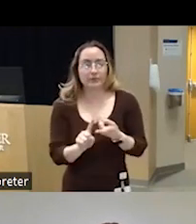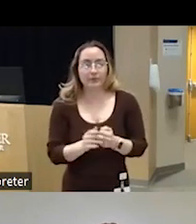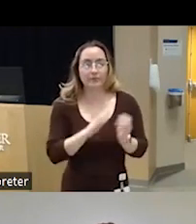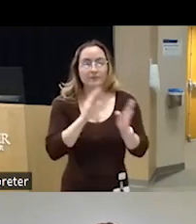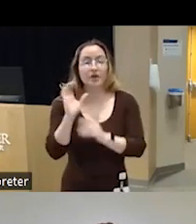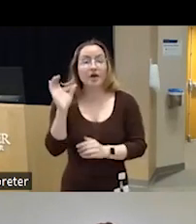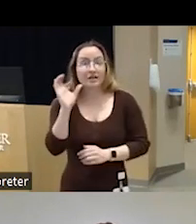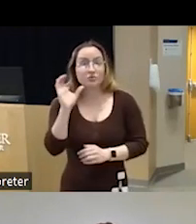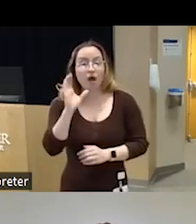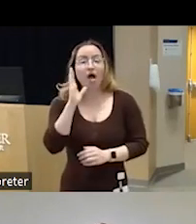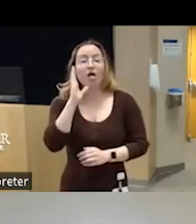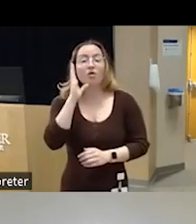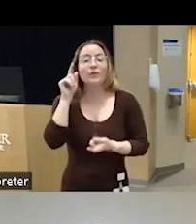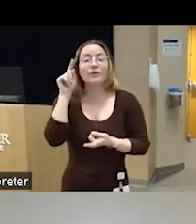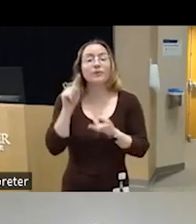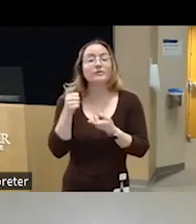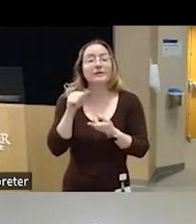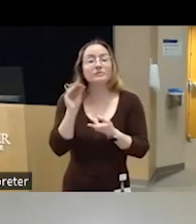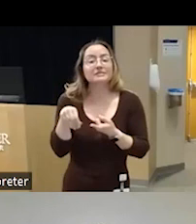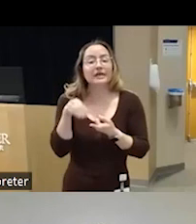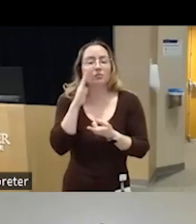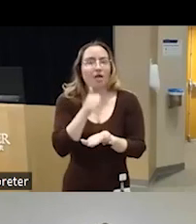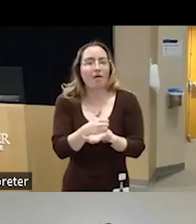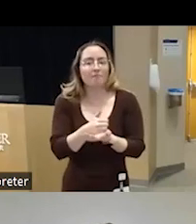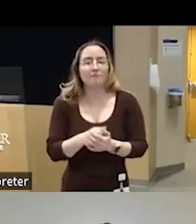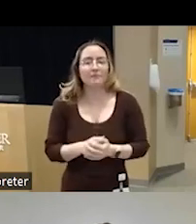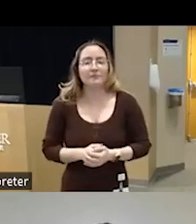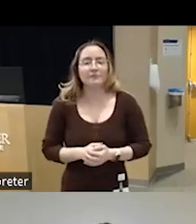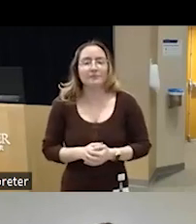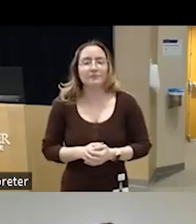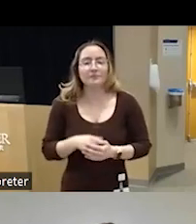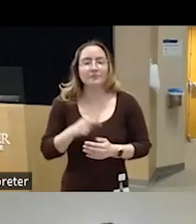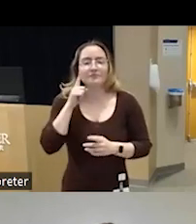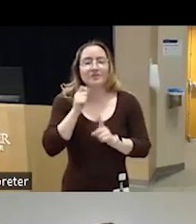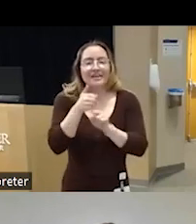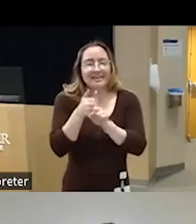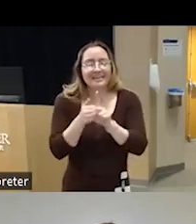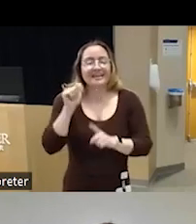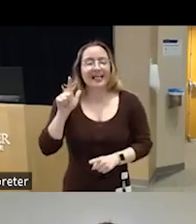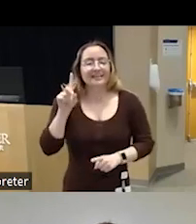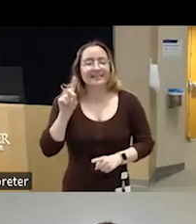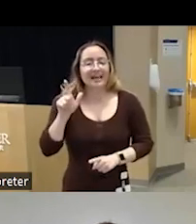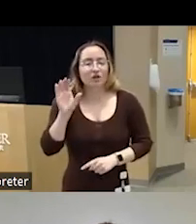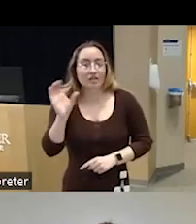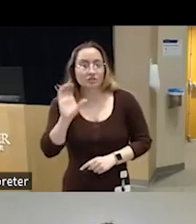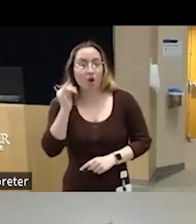10% but also for each milligram per deciliter LDL cholesterol decrease you get